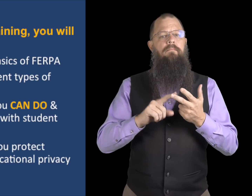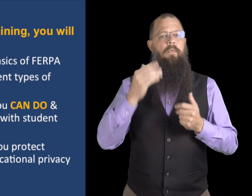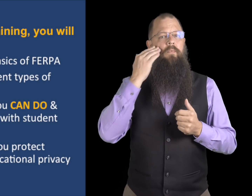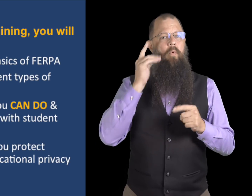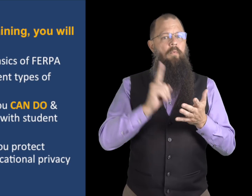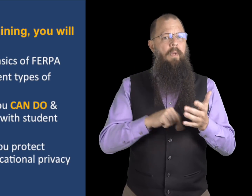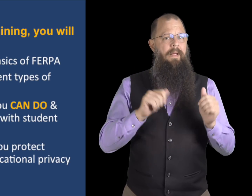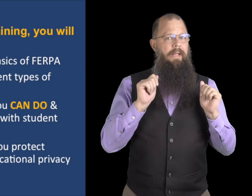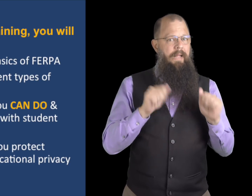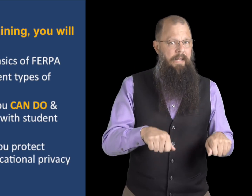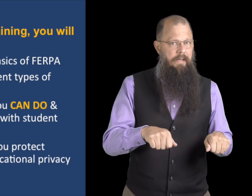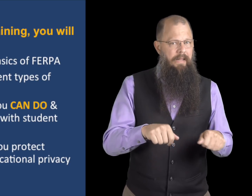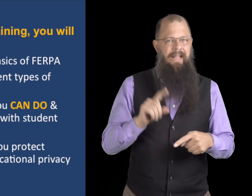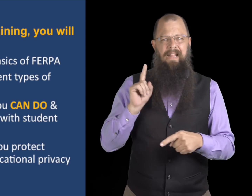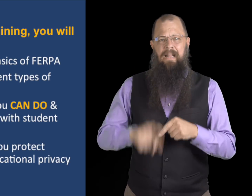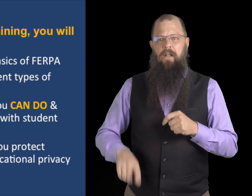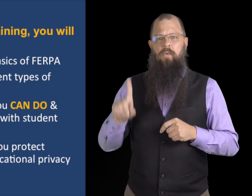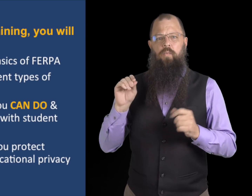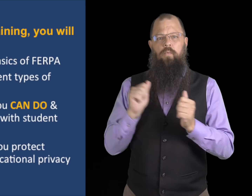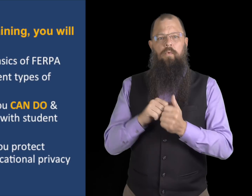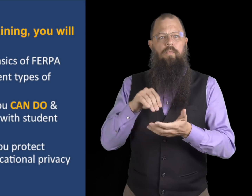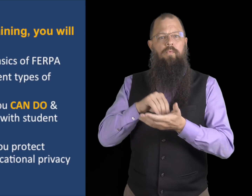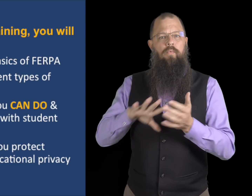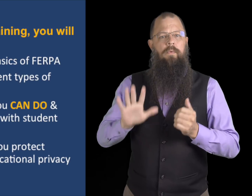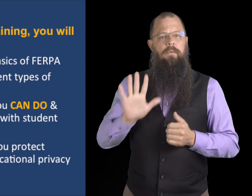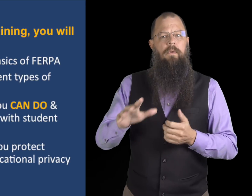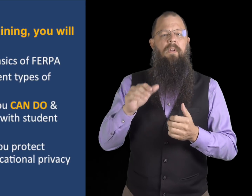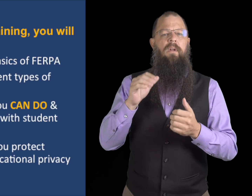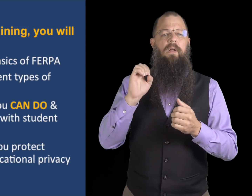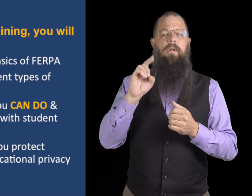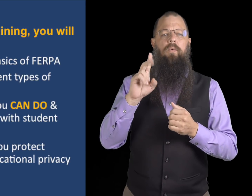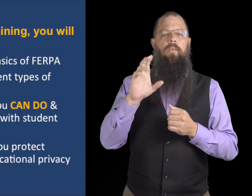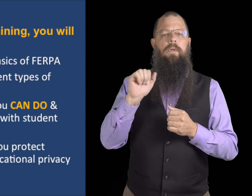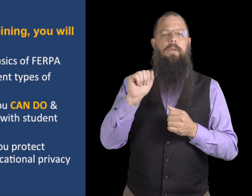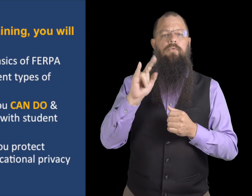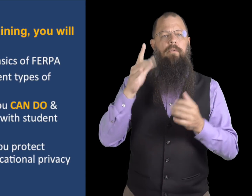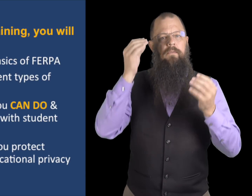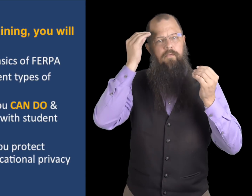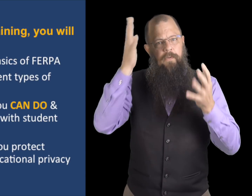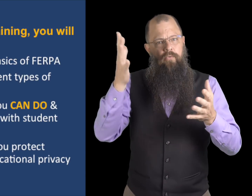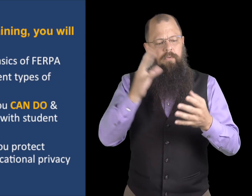different types of information, know what you can and can't do with student